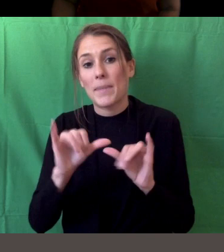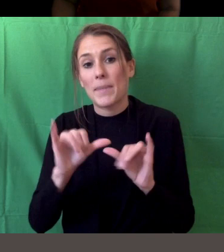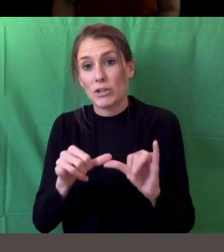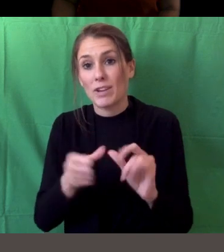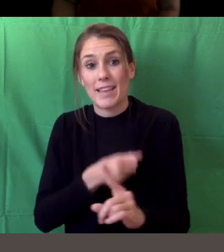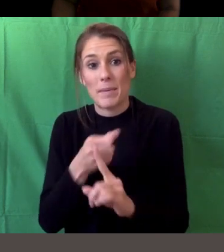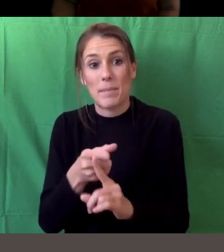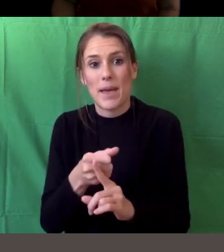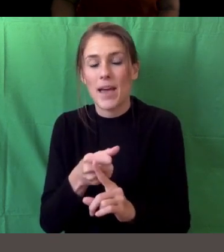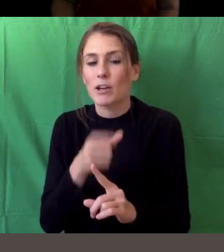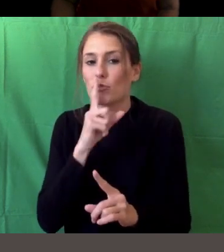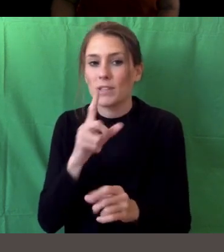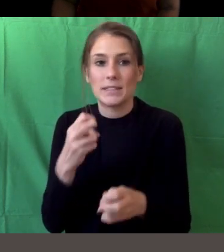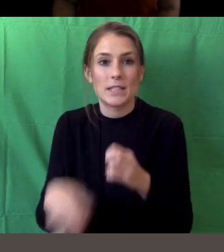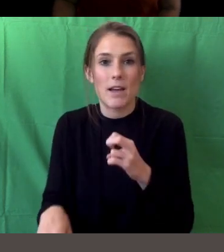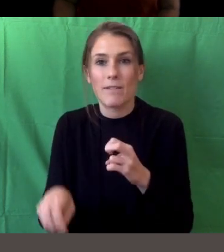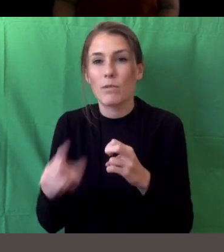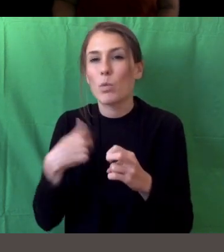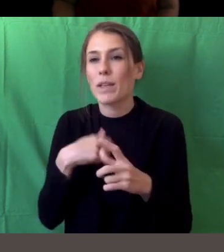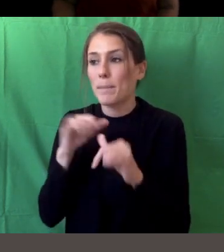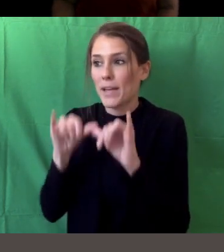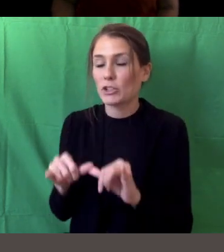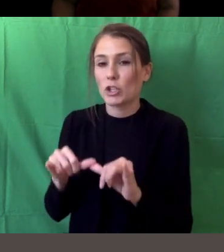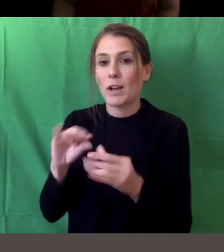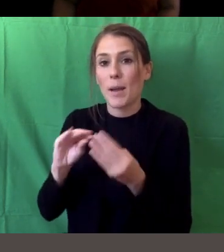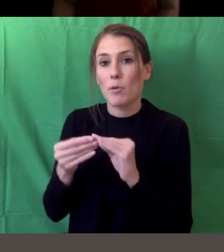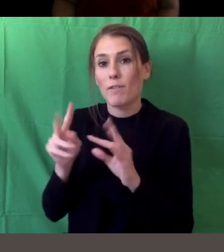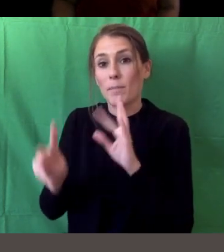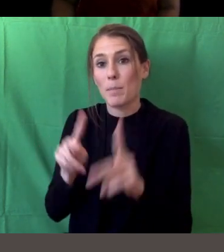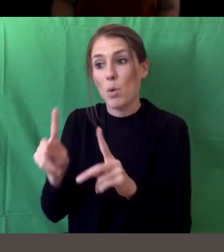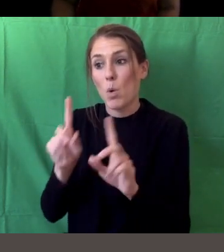You know, we can measure in numbers in terms of how many people attend events.